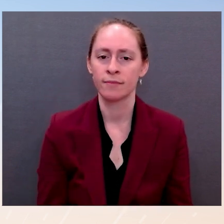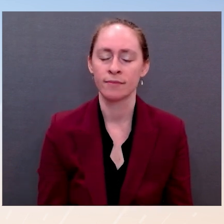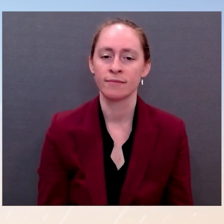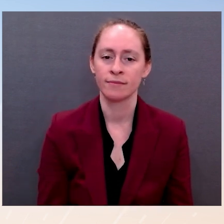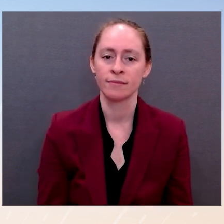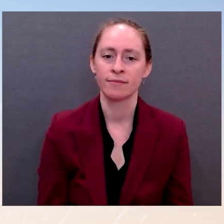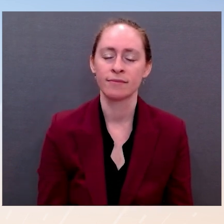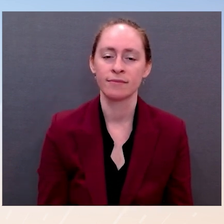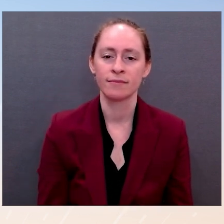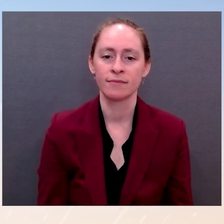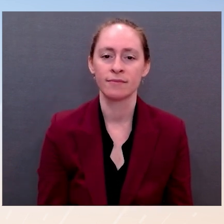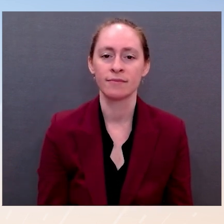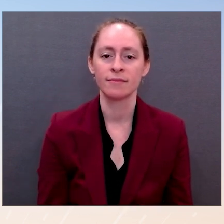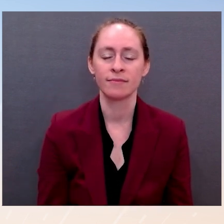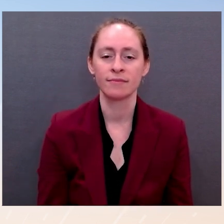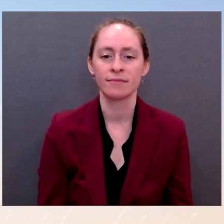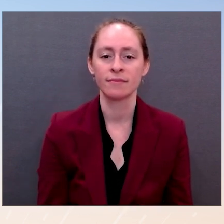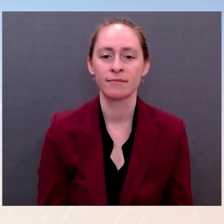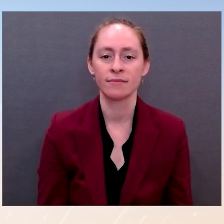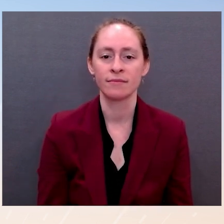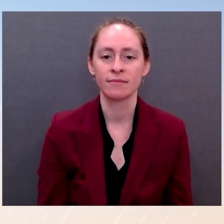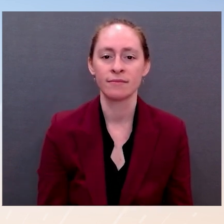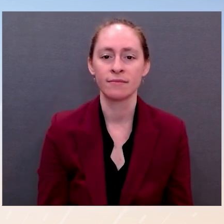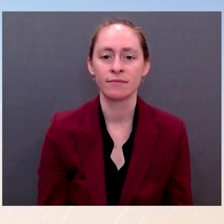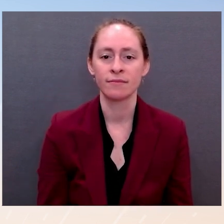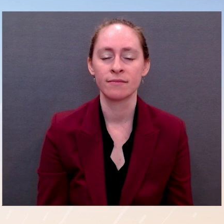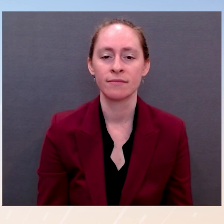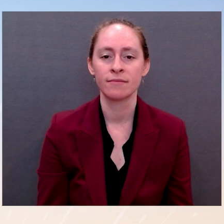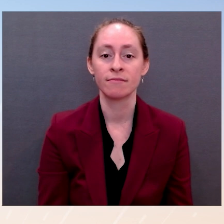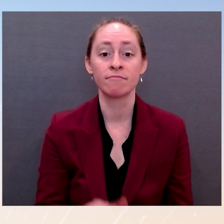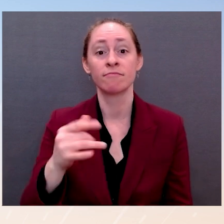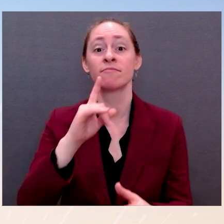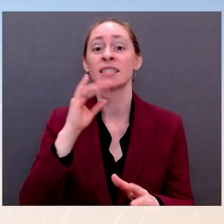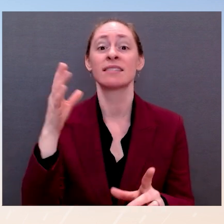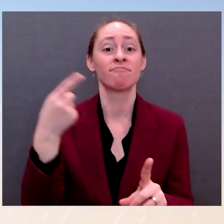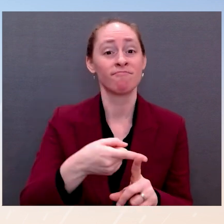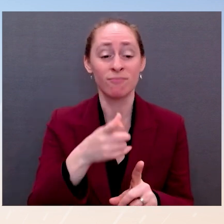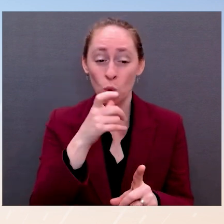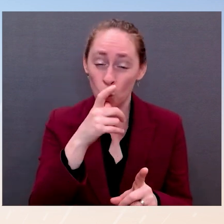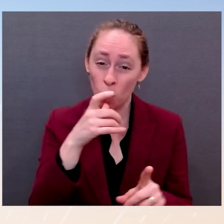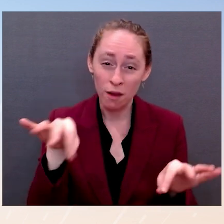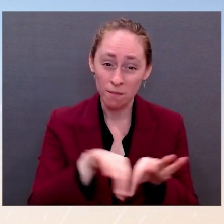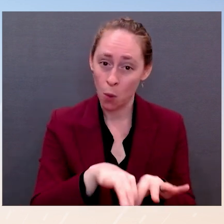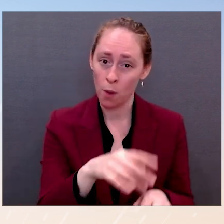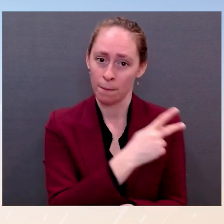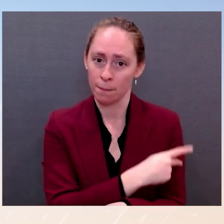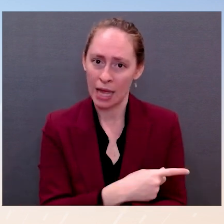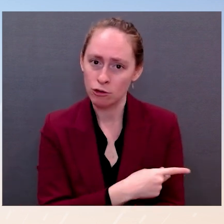that there is a person centered care and patient centered care, which to us means making sure the health care system